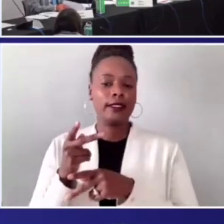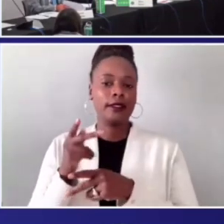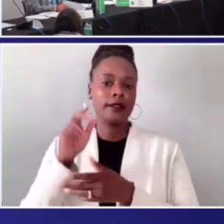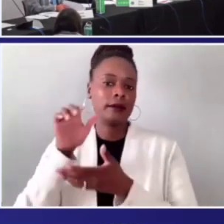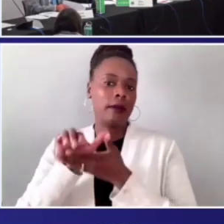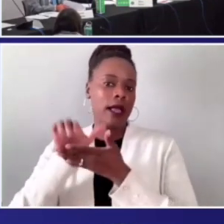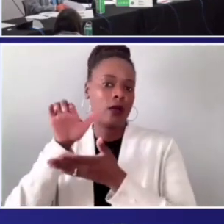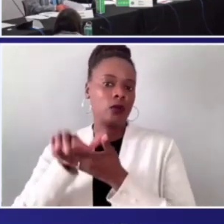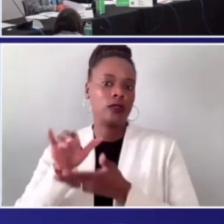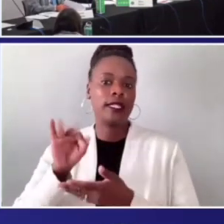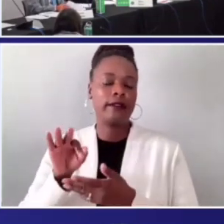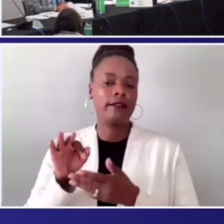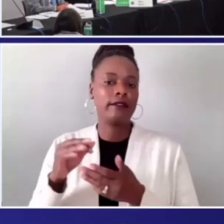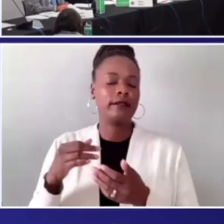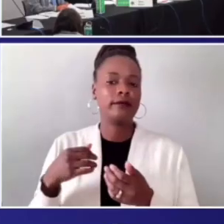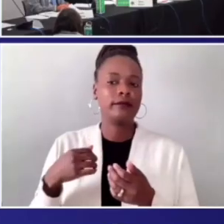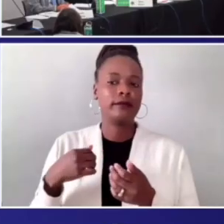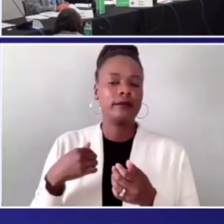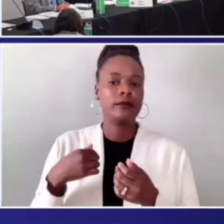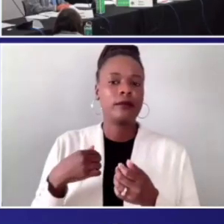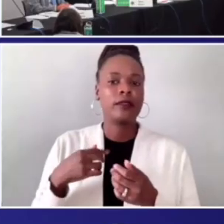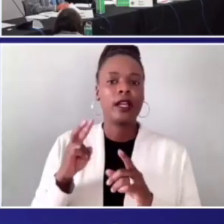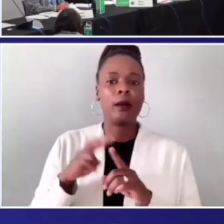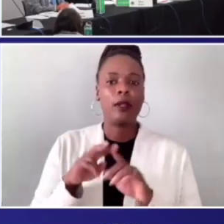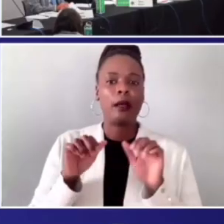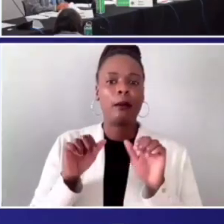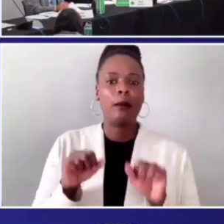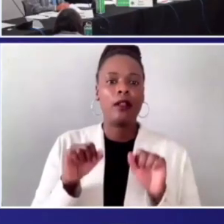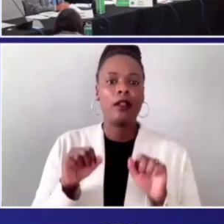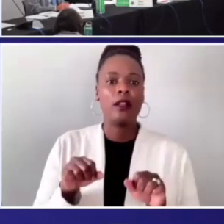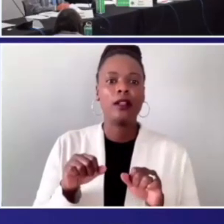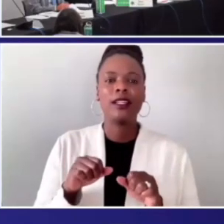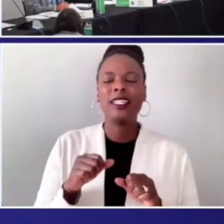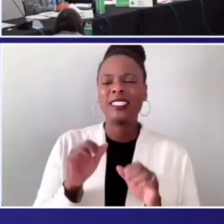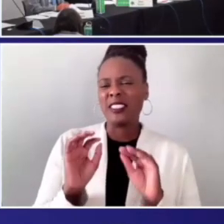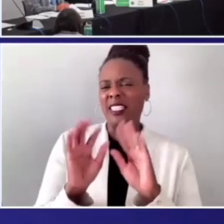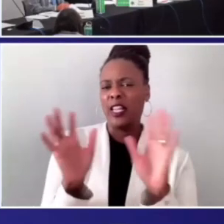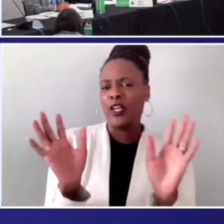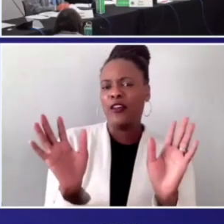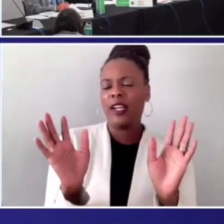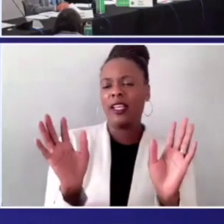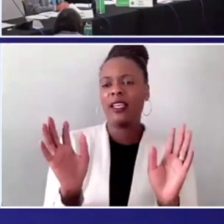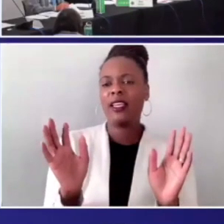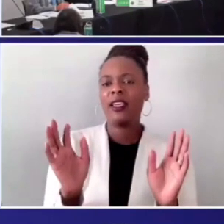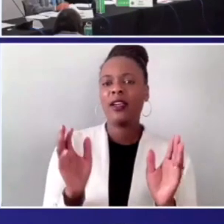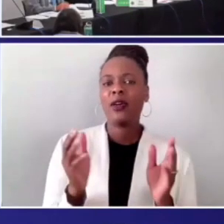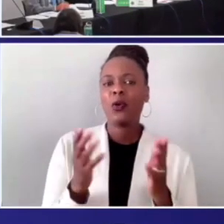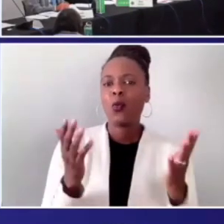Because it's a little unclear. It's just a slight clarity thing about what the AGI applies to.